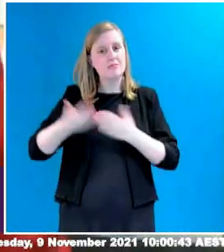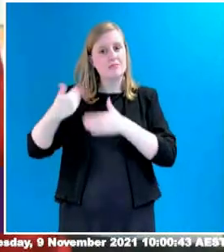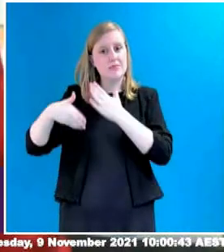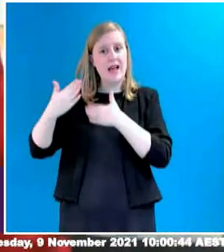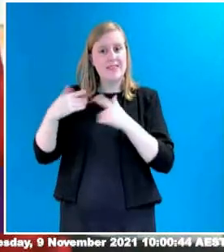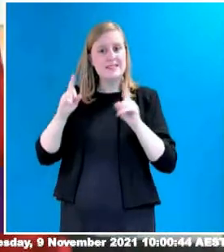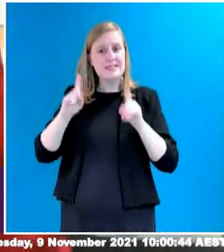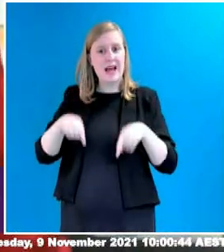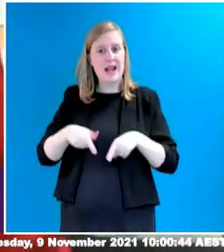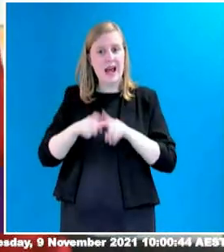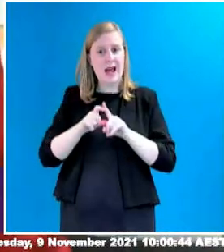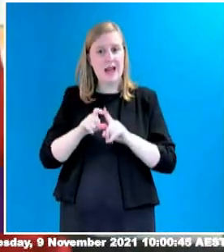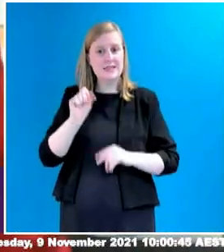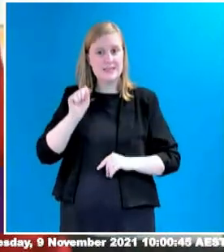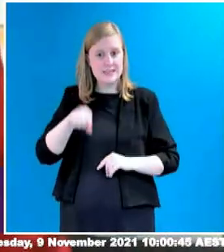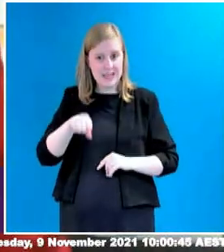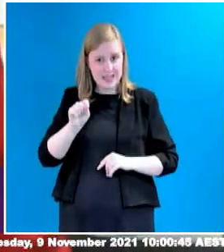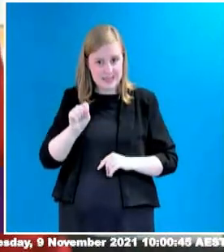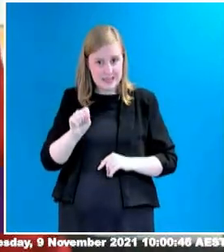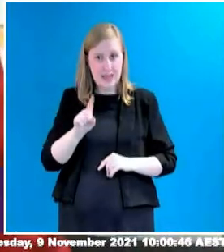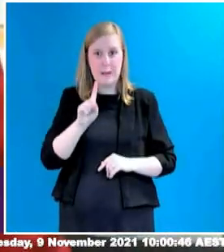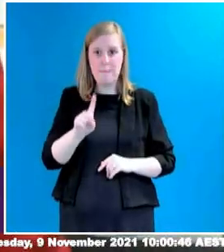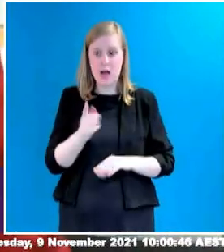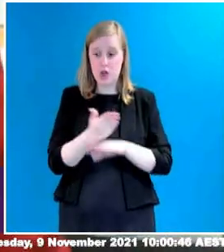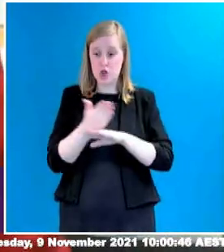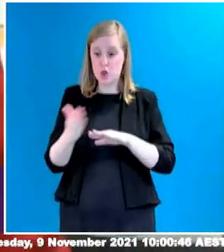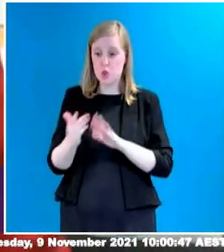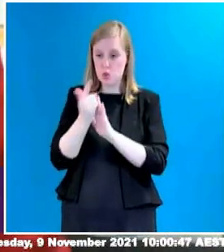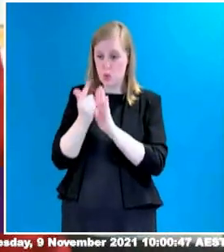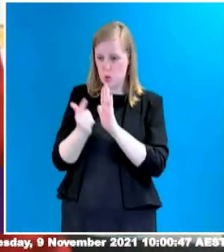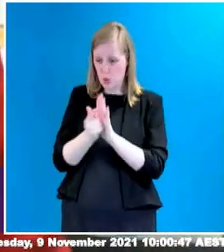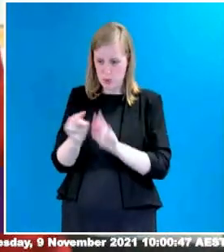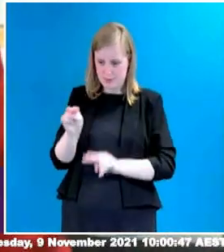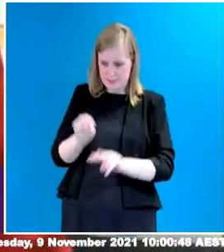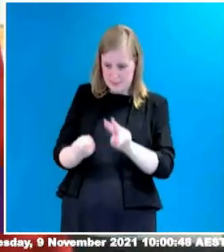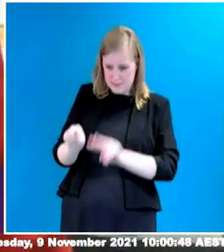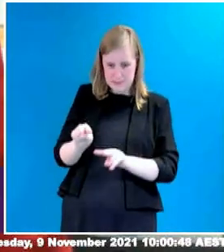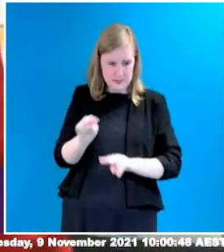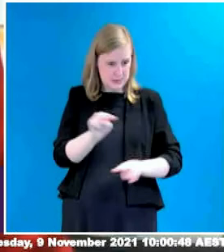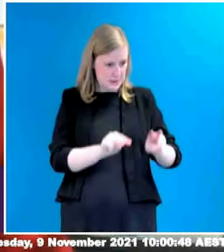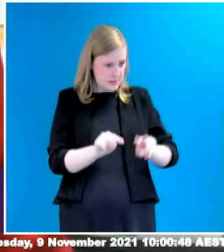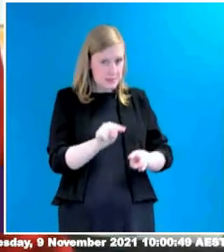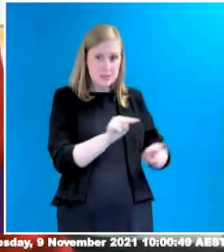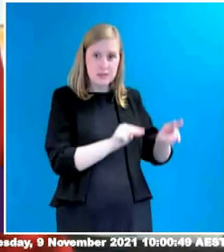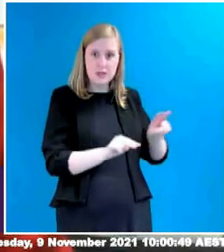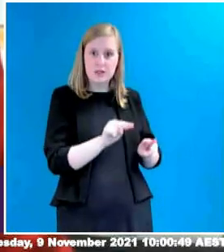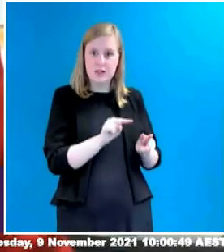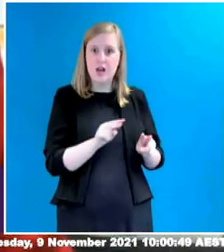process of scrutinising new laws shows it can happen in practice.